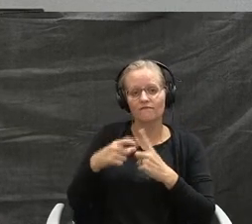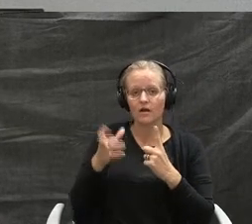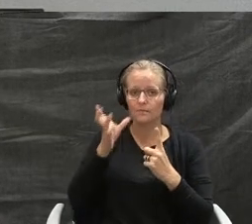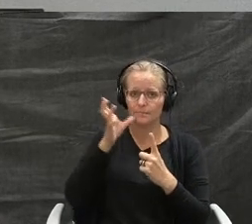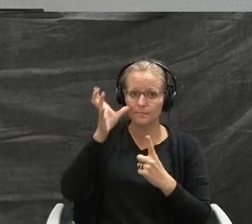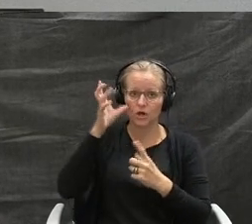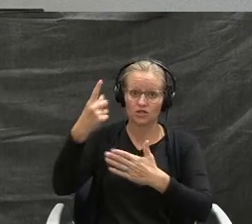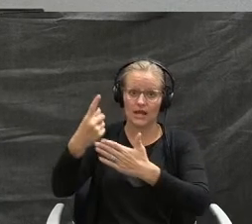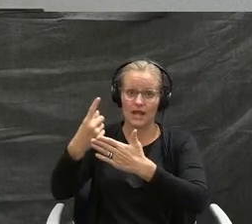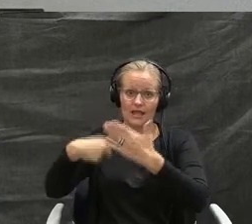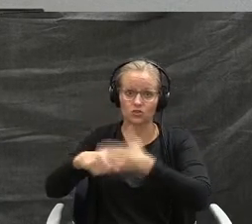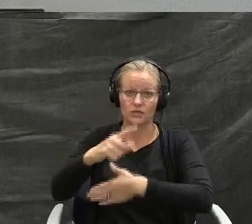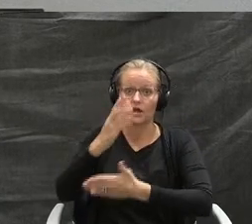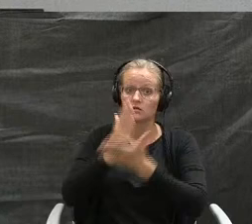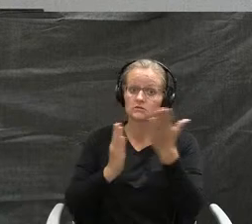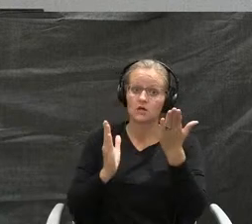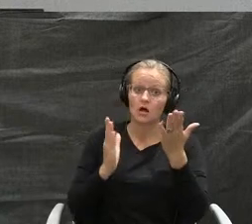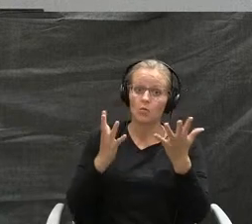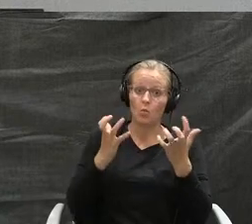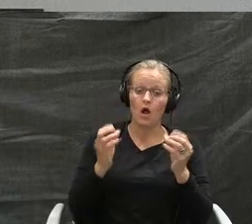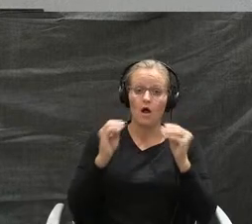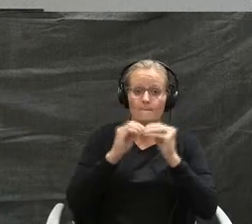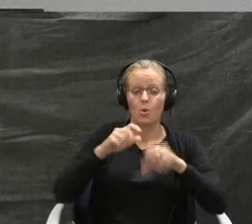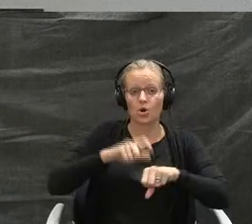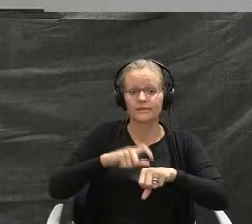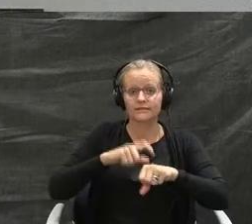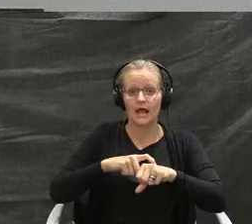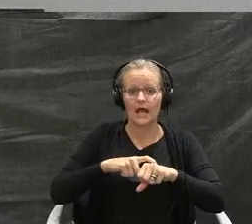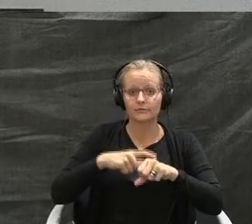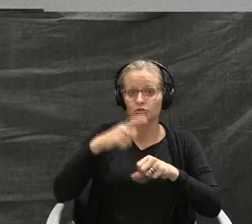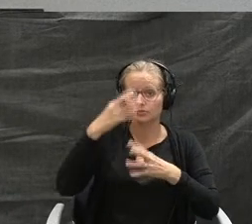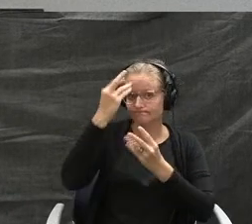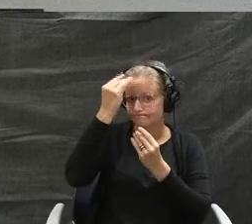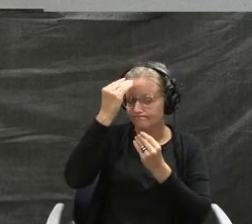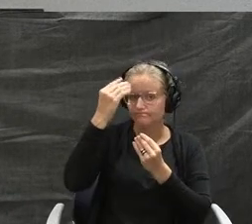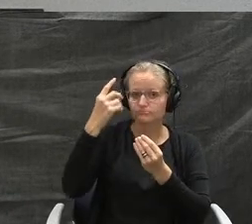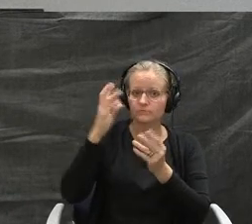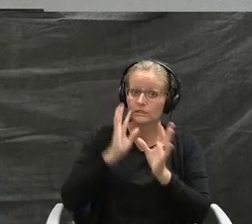And you know, but we've gotta gotta get those data in the